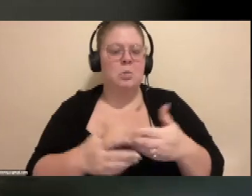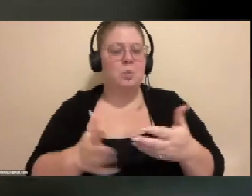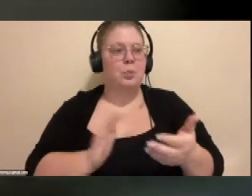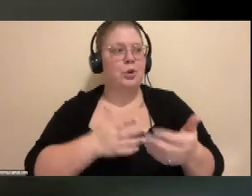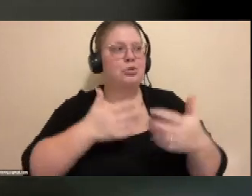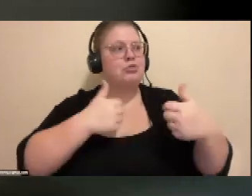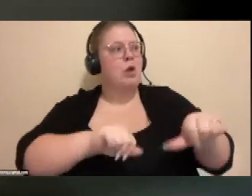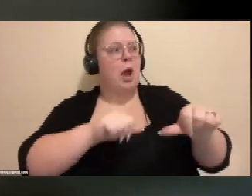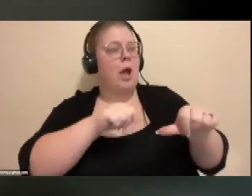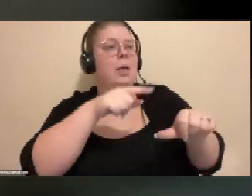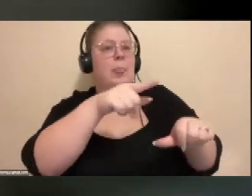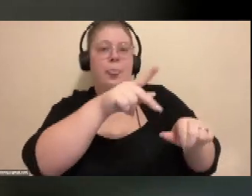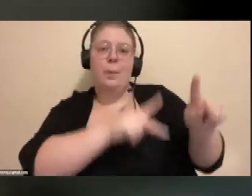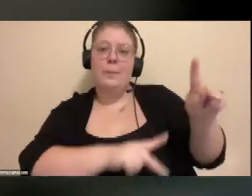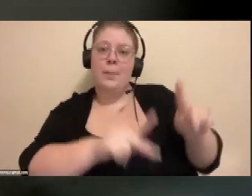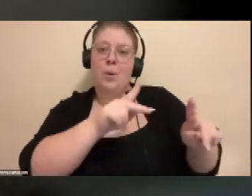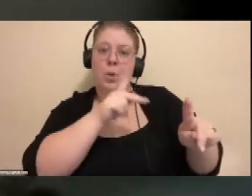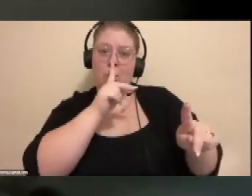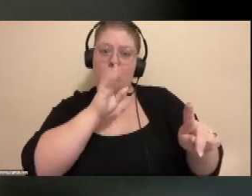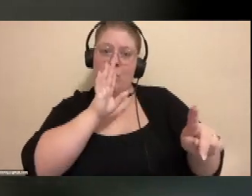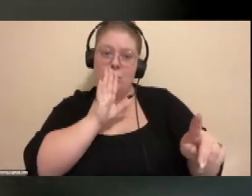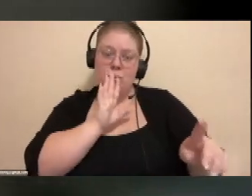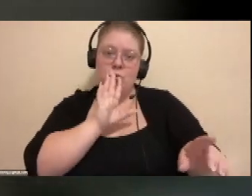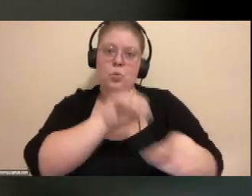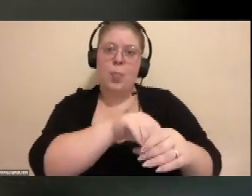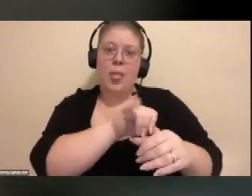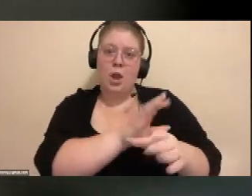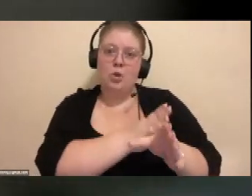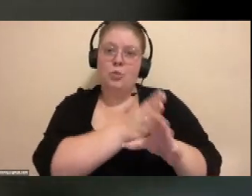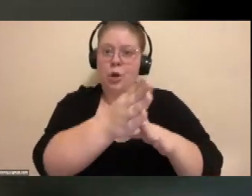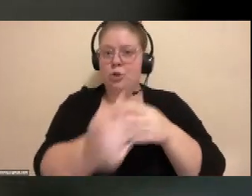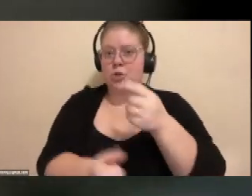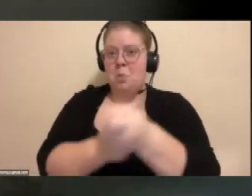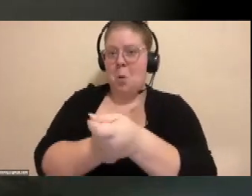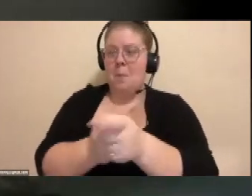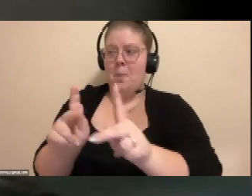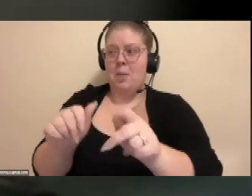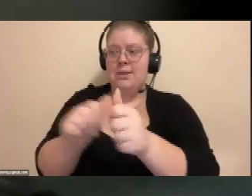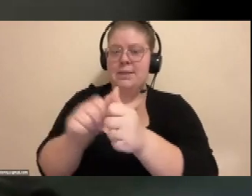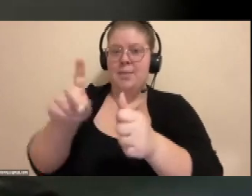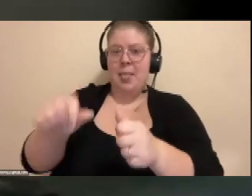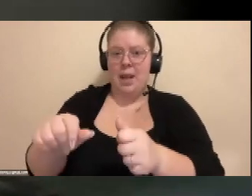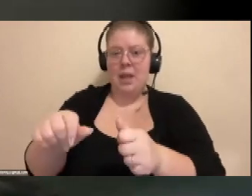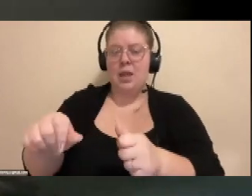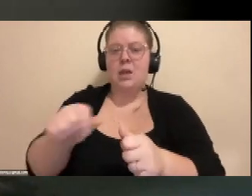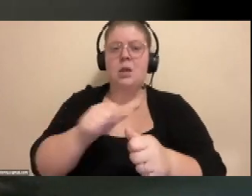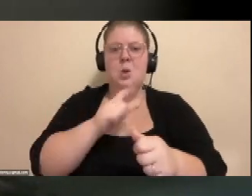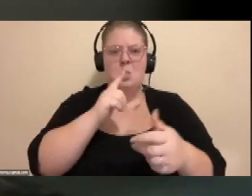enter careers in supporting people with disabilities. And increasingly,